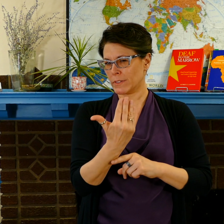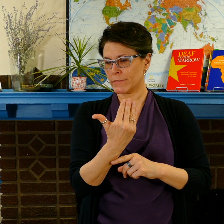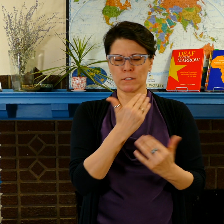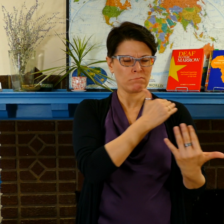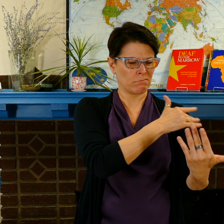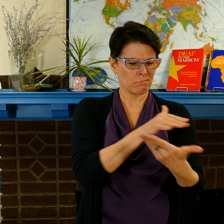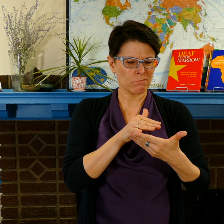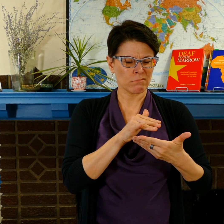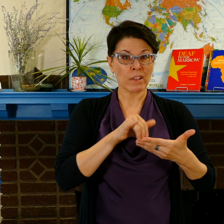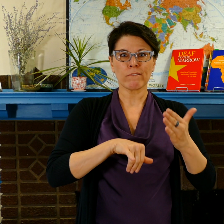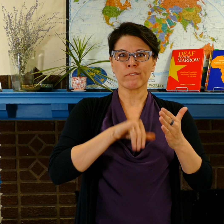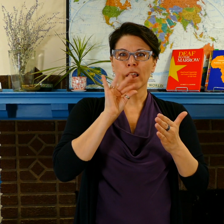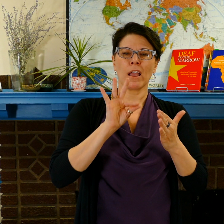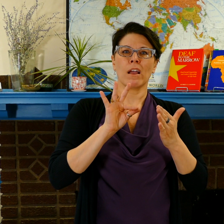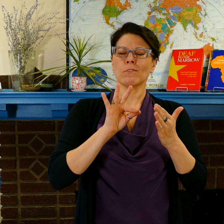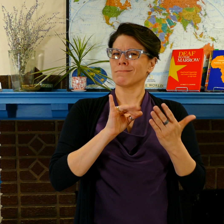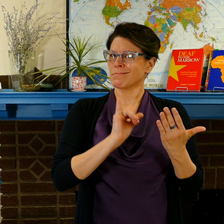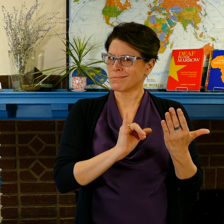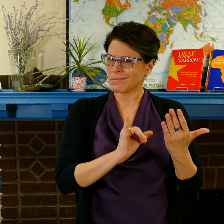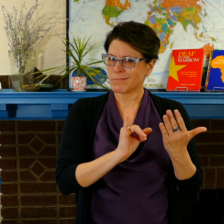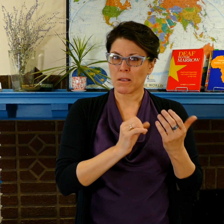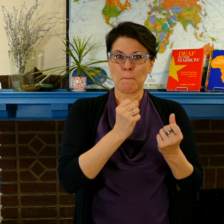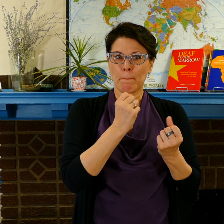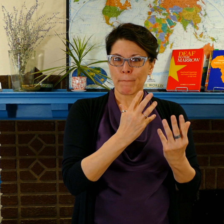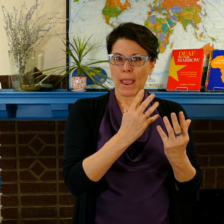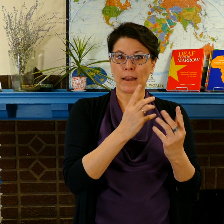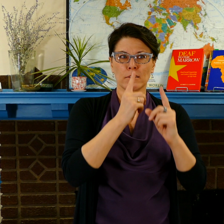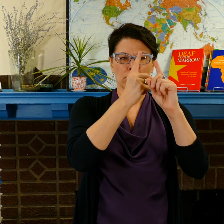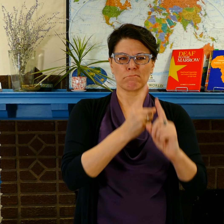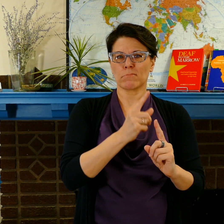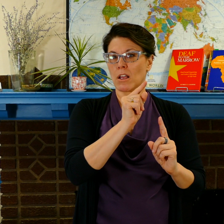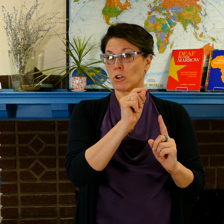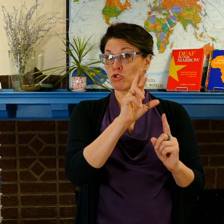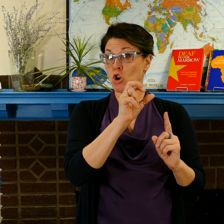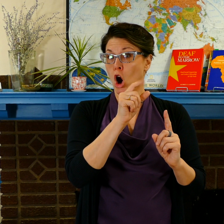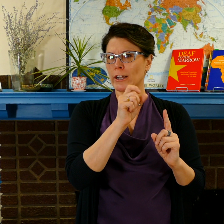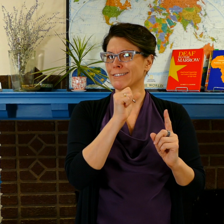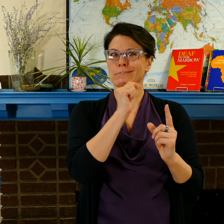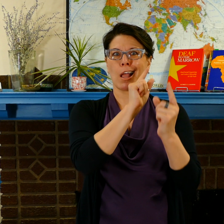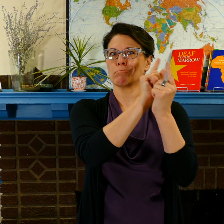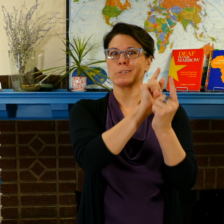Three years ago—in 2015—the UN reported that certain global targets had not been met.